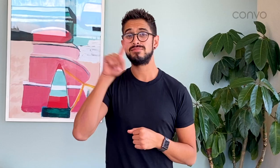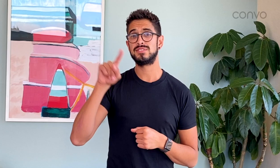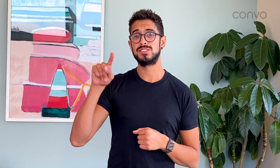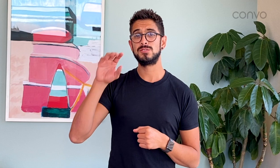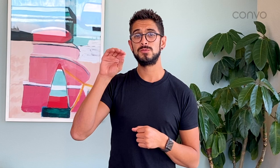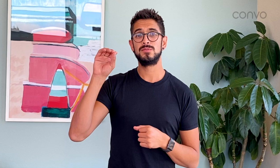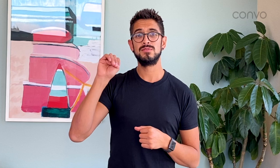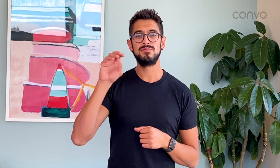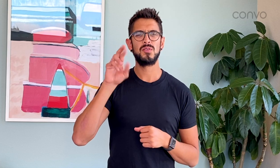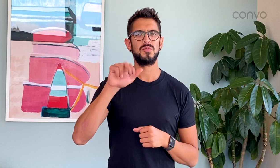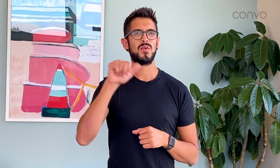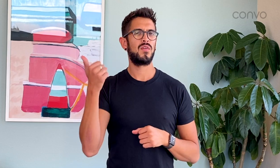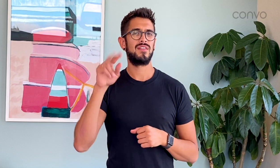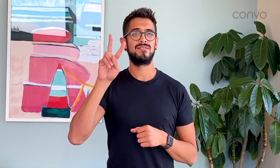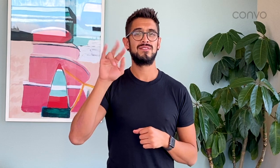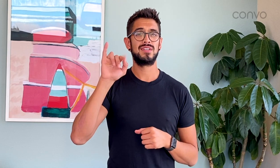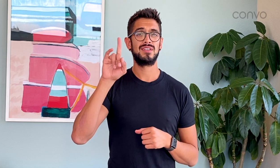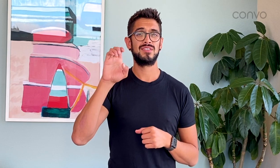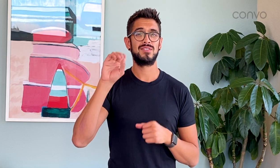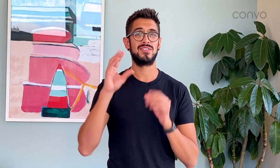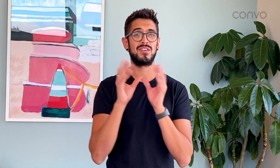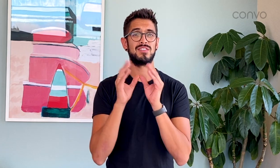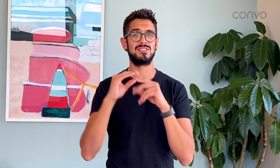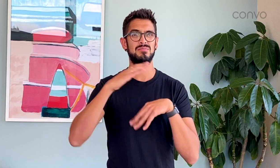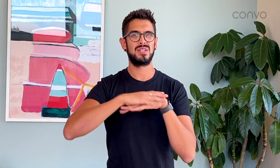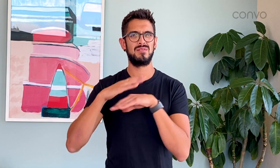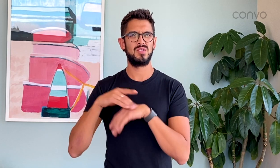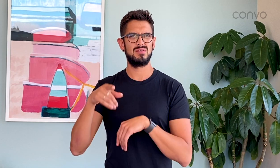Zoom or other video conferencing platforms are